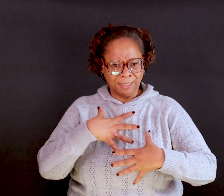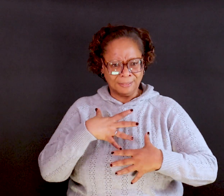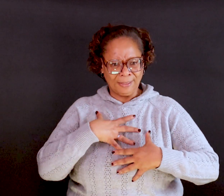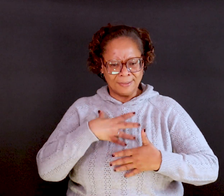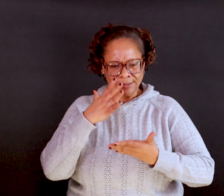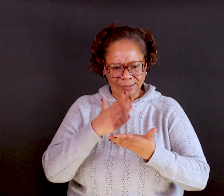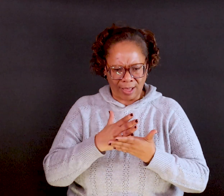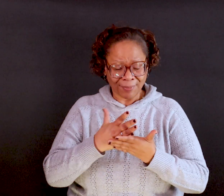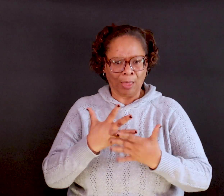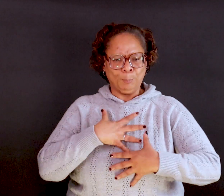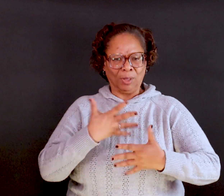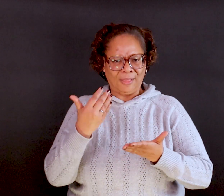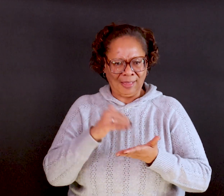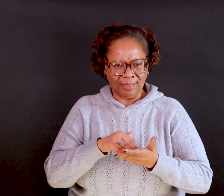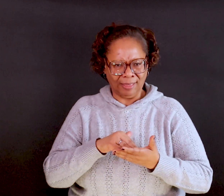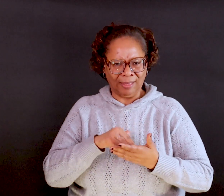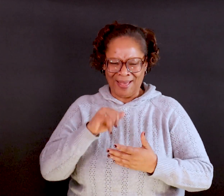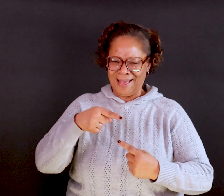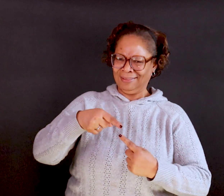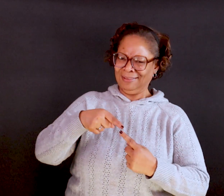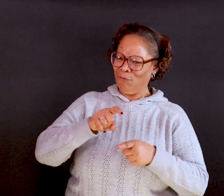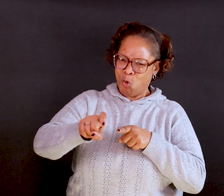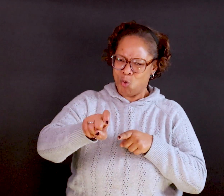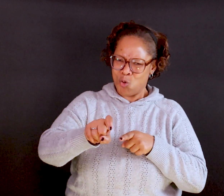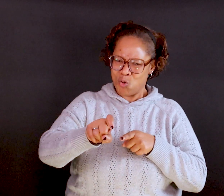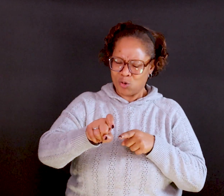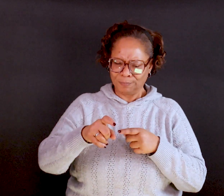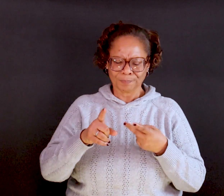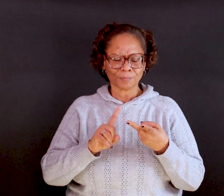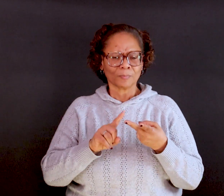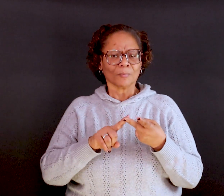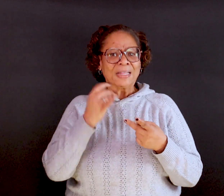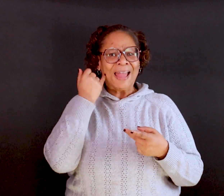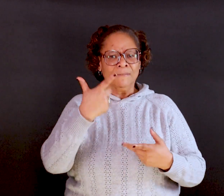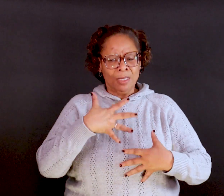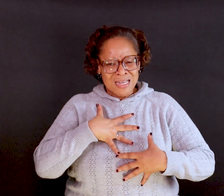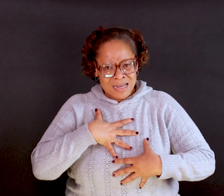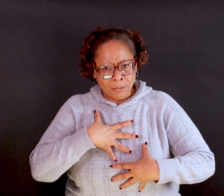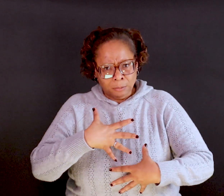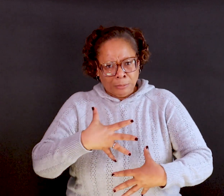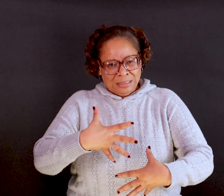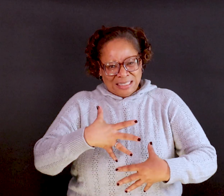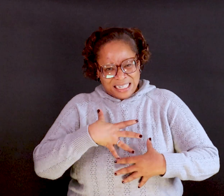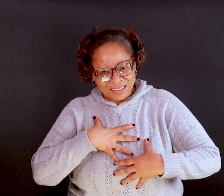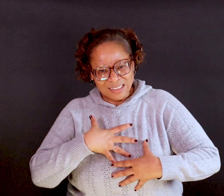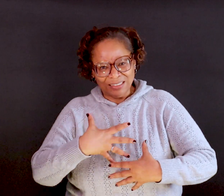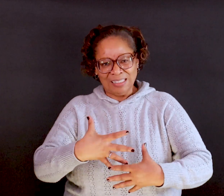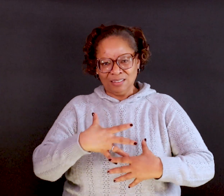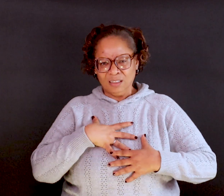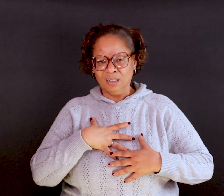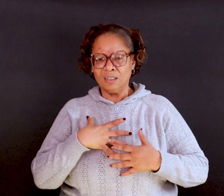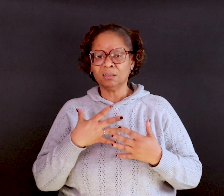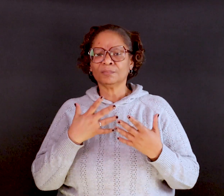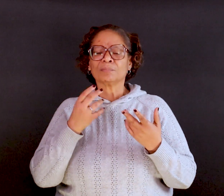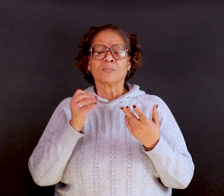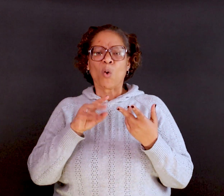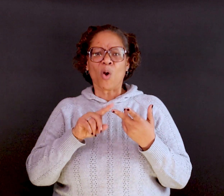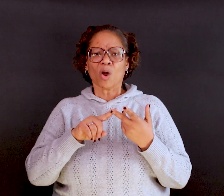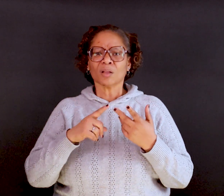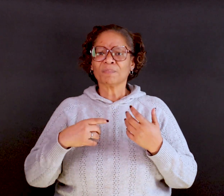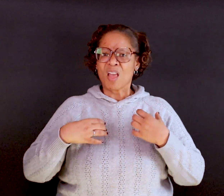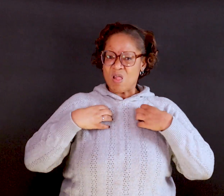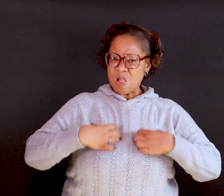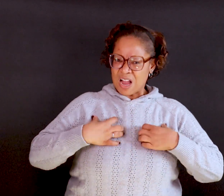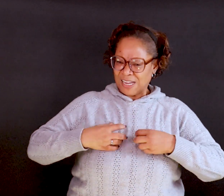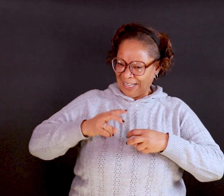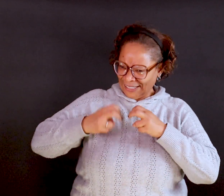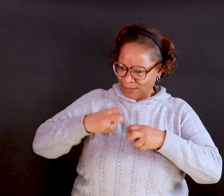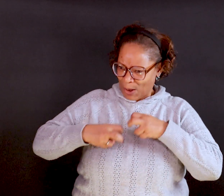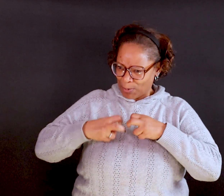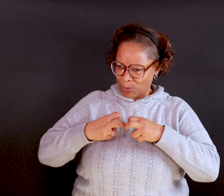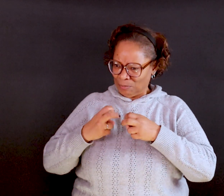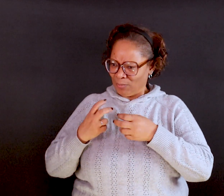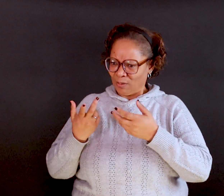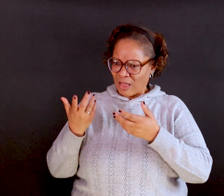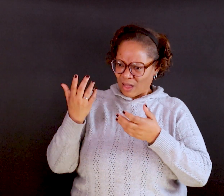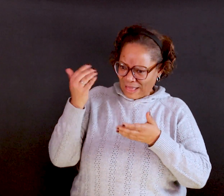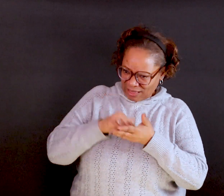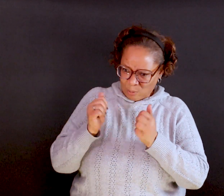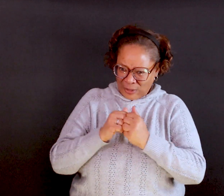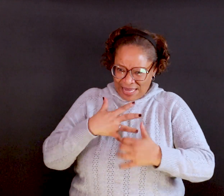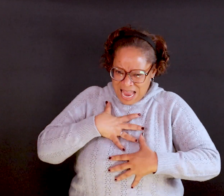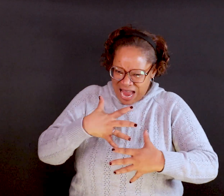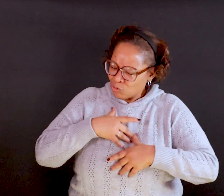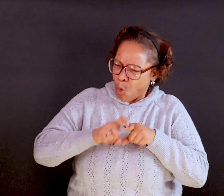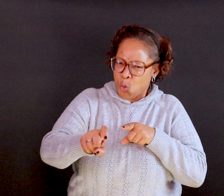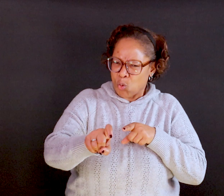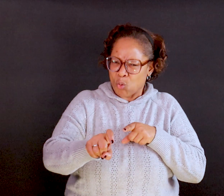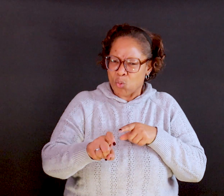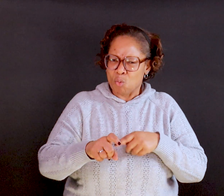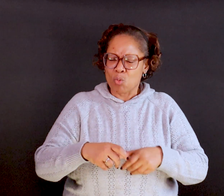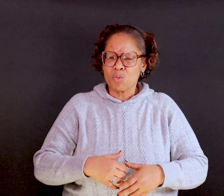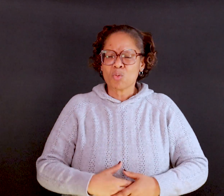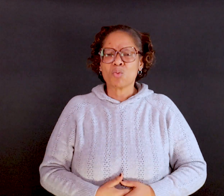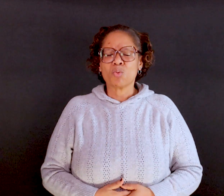severe symptoms, such as pauses in breathing, children wheezing or lung congestion,